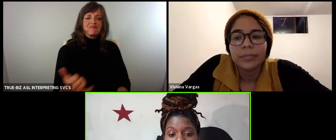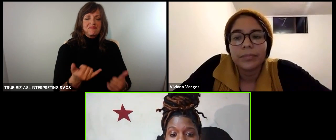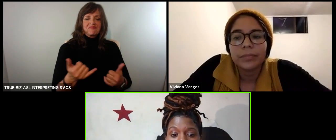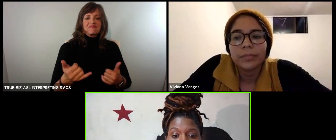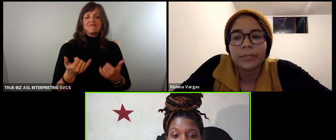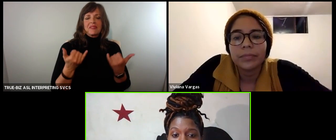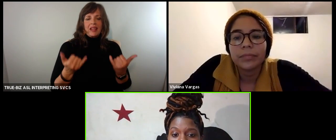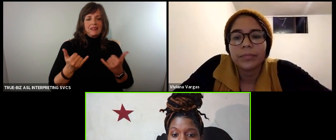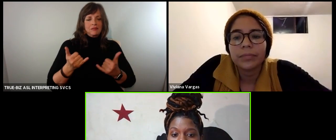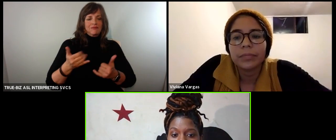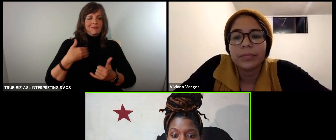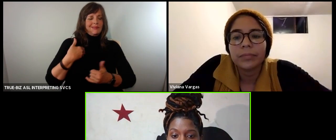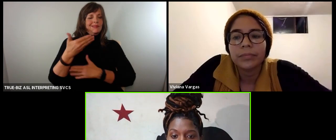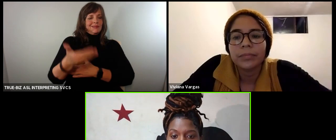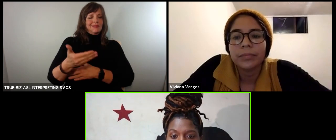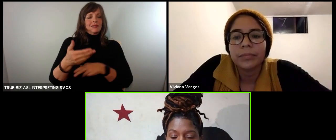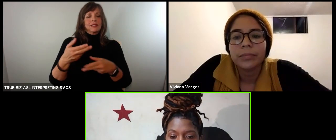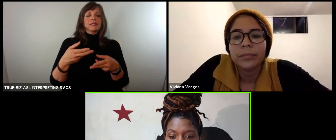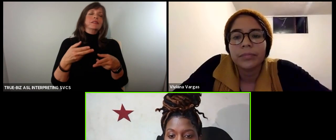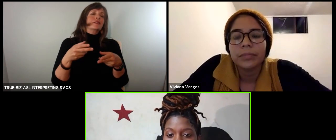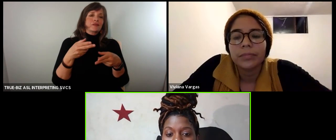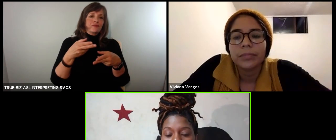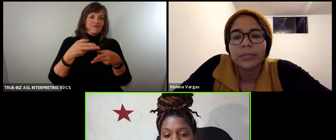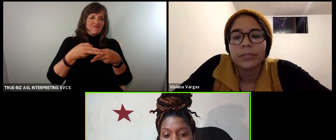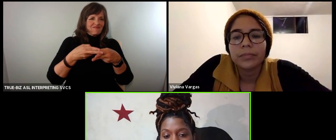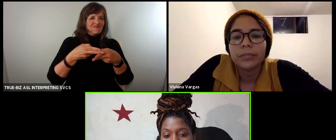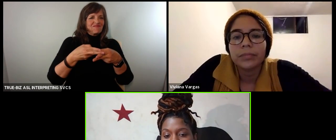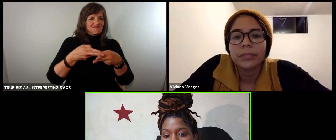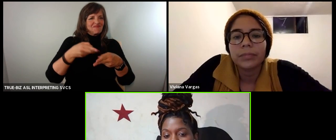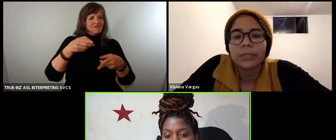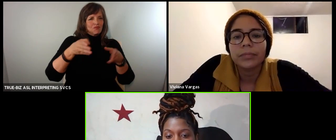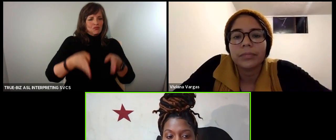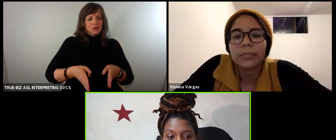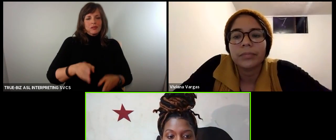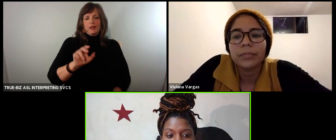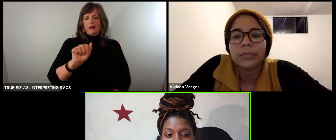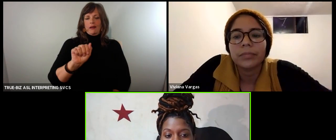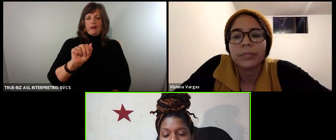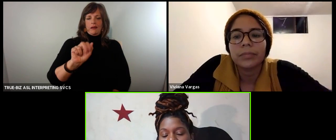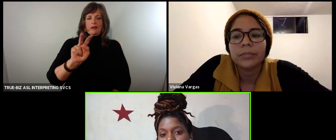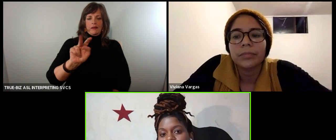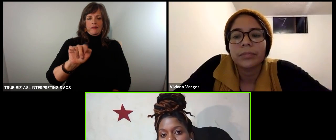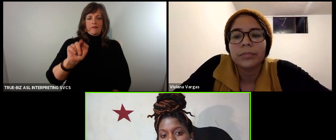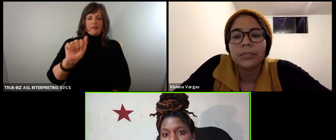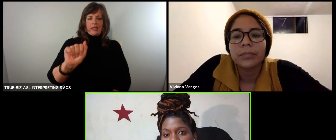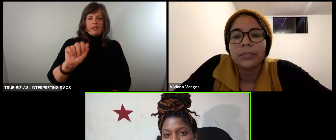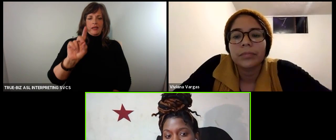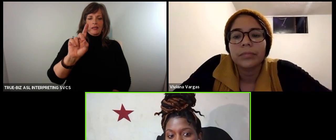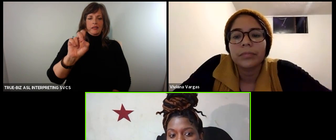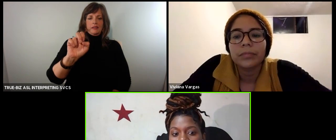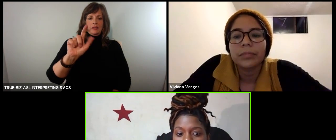And note that when, again, we as panelists cite a resource, it'll be tweeted out vis-a-vis HowlRound,